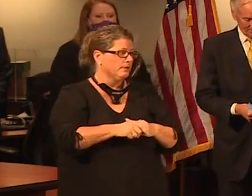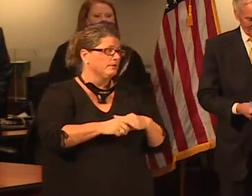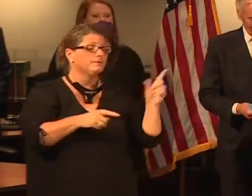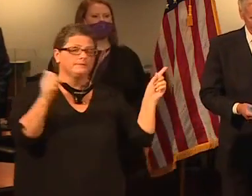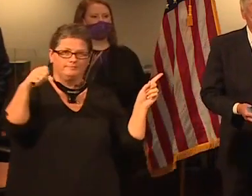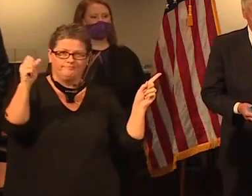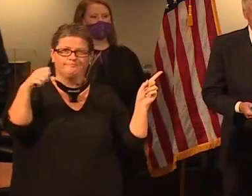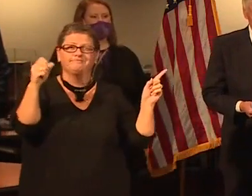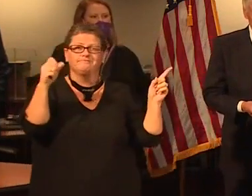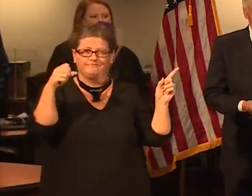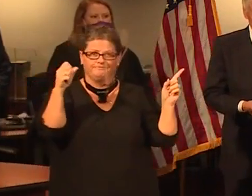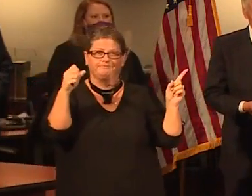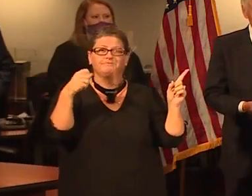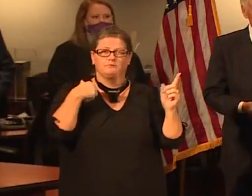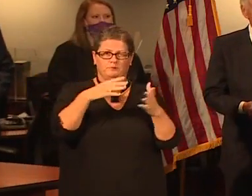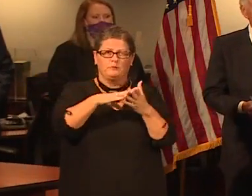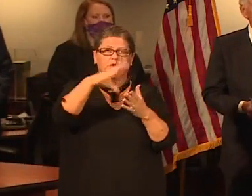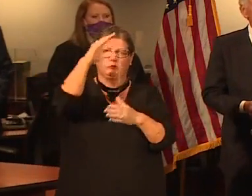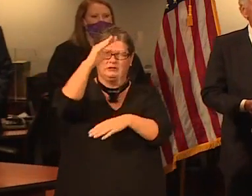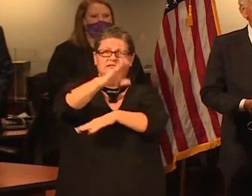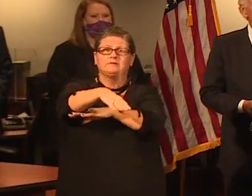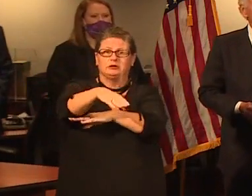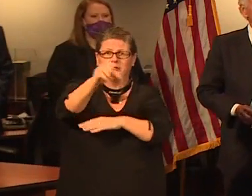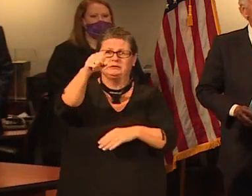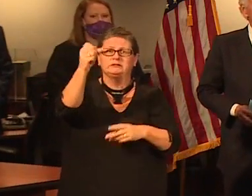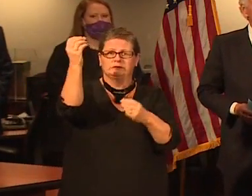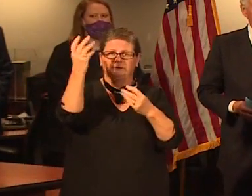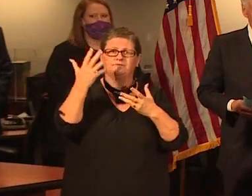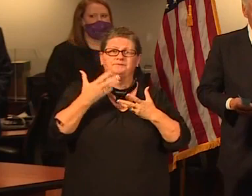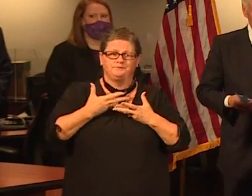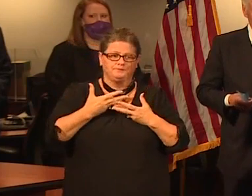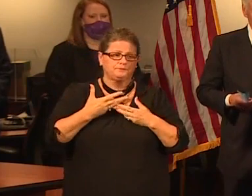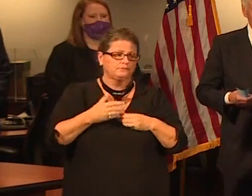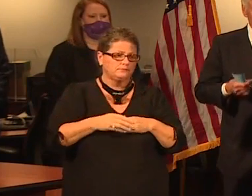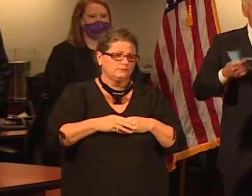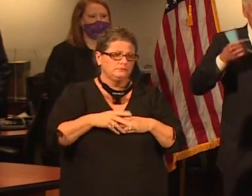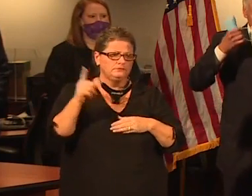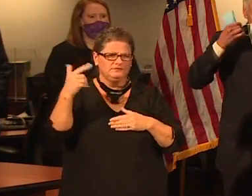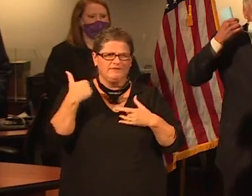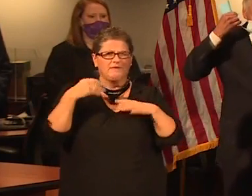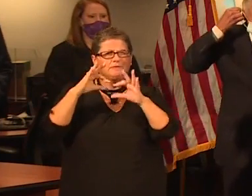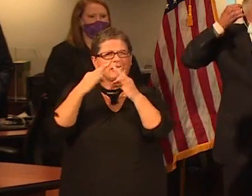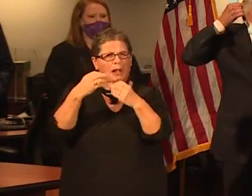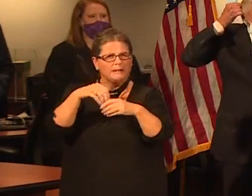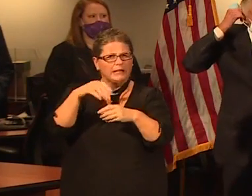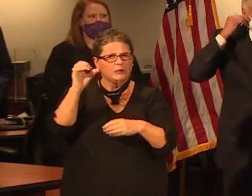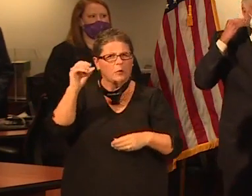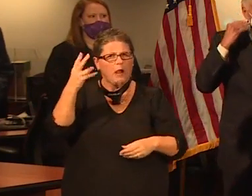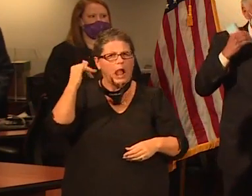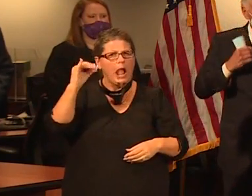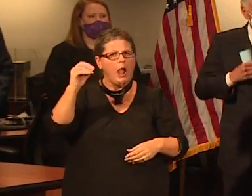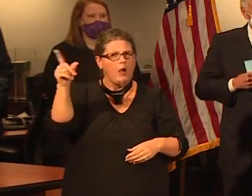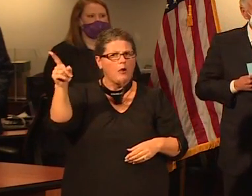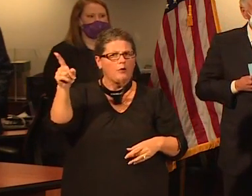WHEN WERE YOU AWAY? THERE IS A REASON SHE IS LEAVING DHEC? YEAH. LEARNED ABOUT THIS THINK IT AFTERNOON AS WELL.